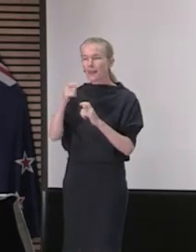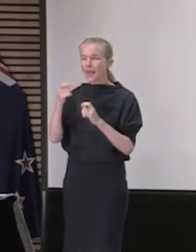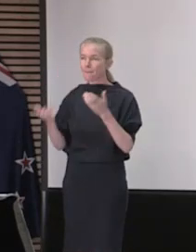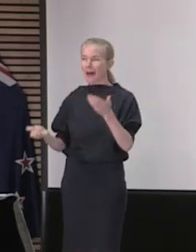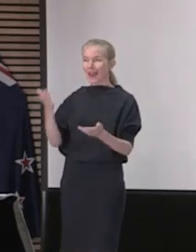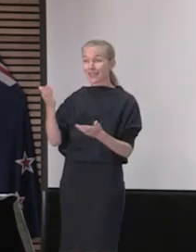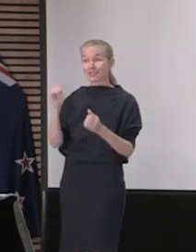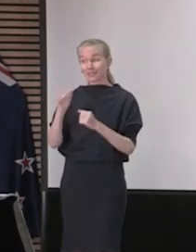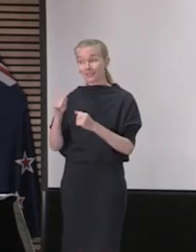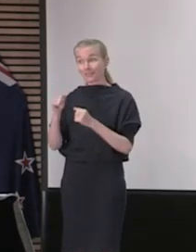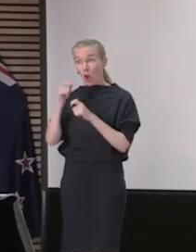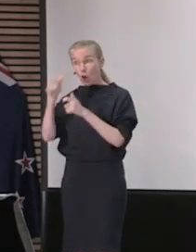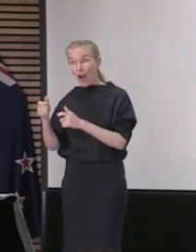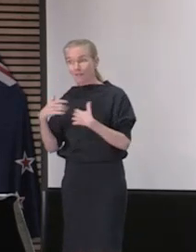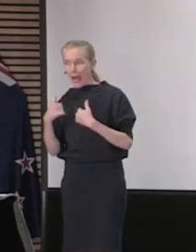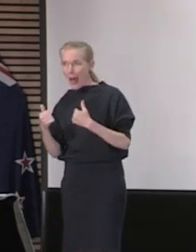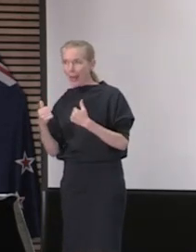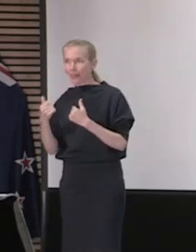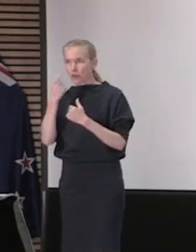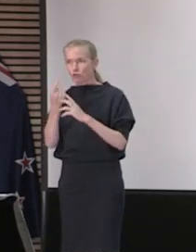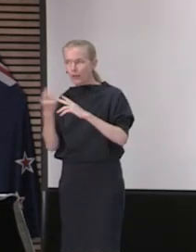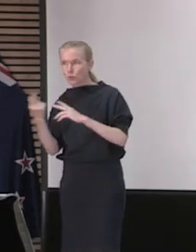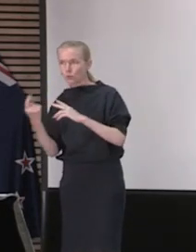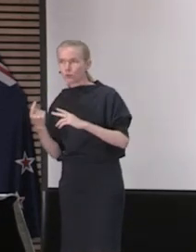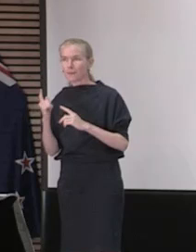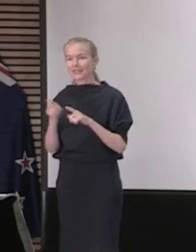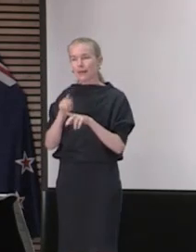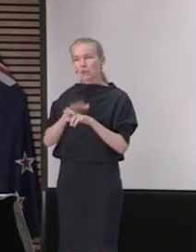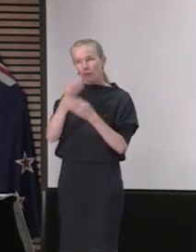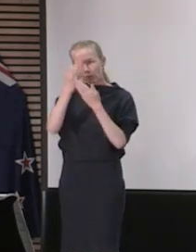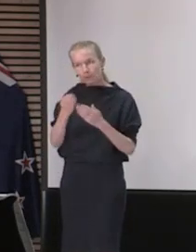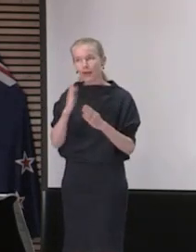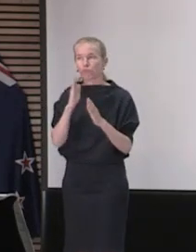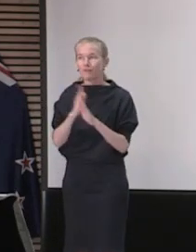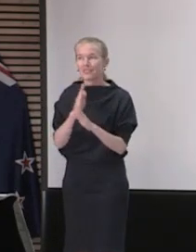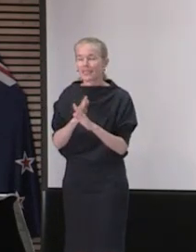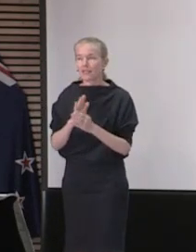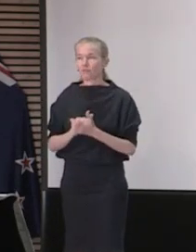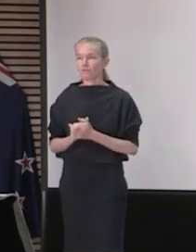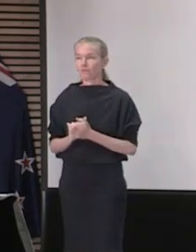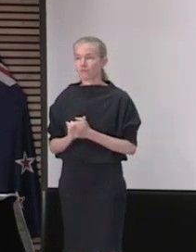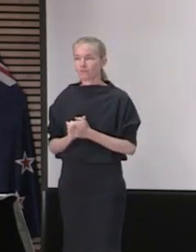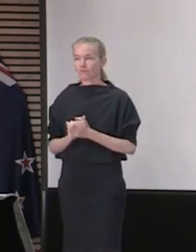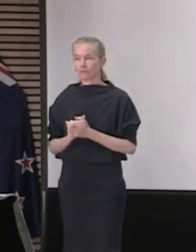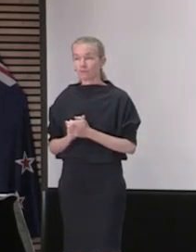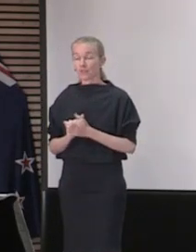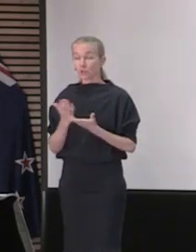Will people havesome sort of detail over theirpersonal information? Theywould choose whether they haveit or are a part of it?